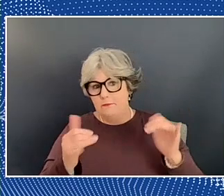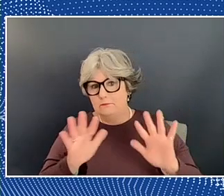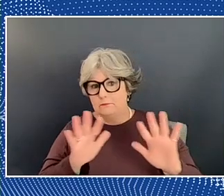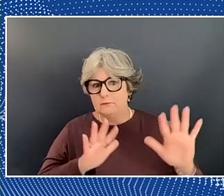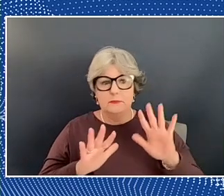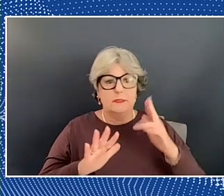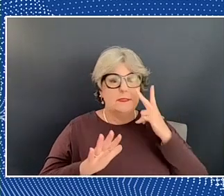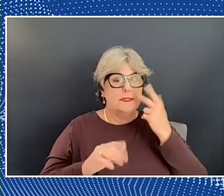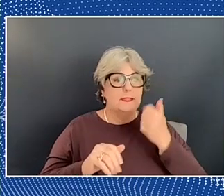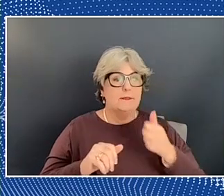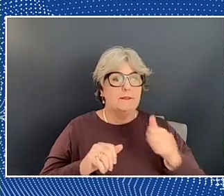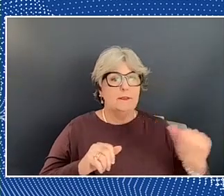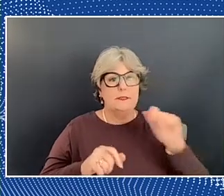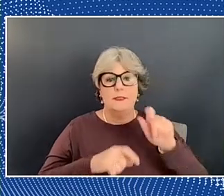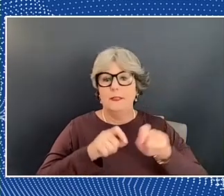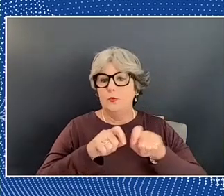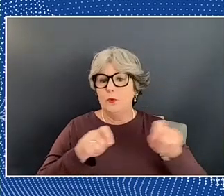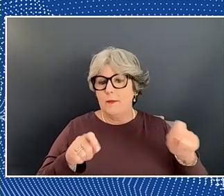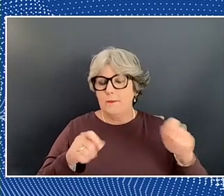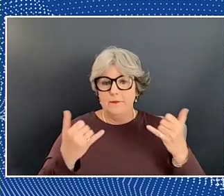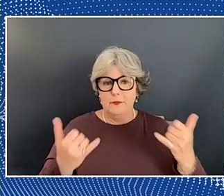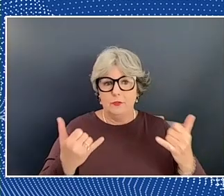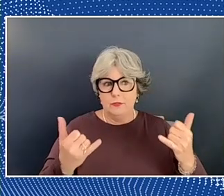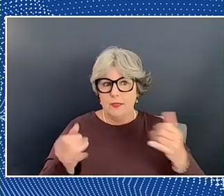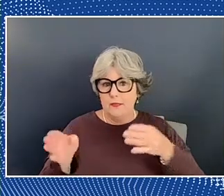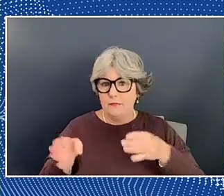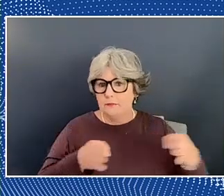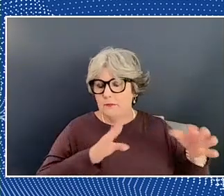wrap-up for today or preparation comments for tomorrow.